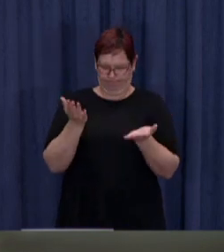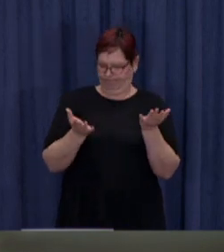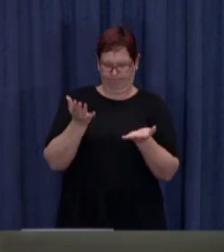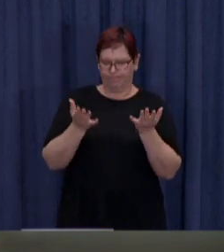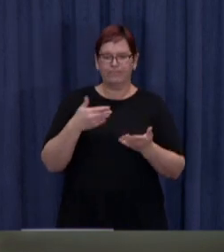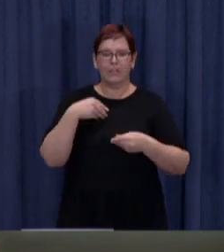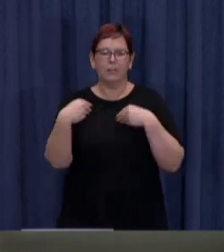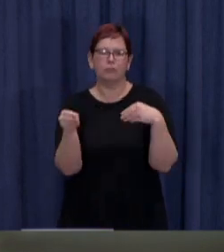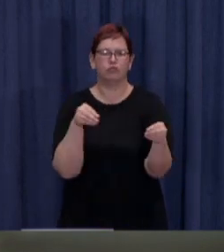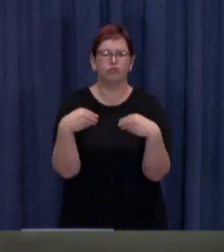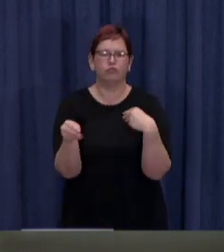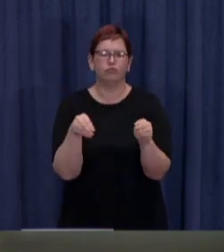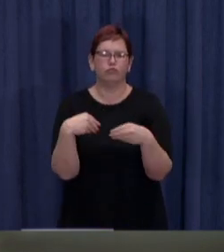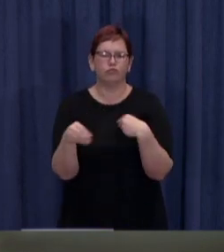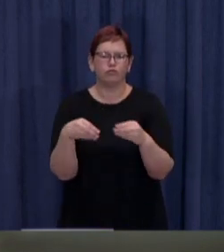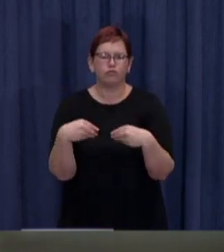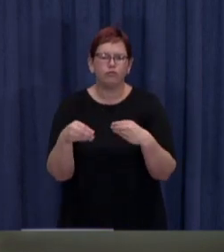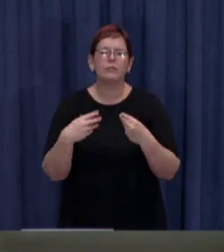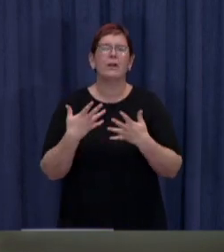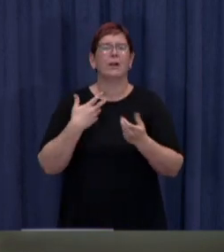therefore as effectively as possible because I think as we're saying to